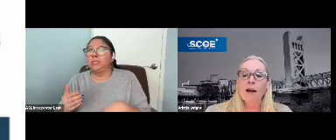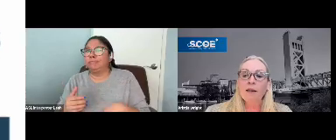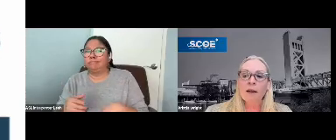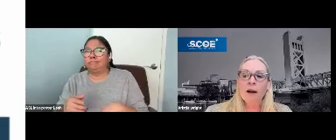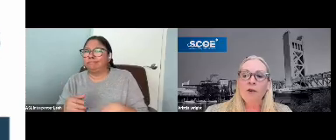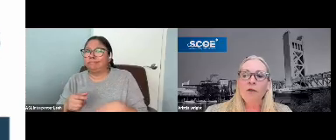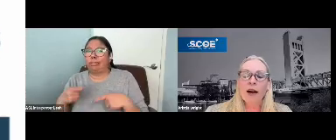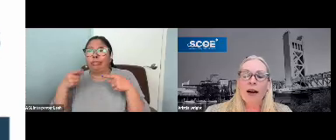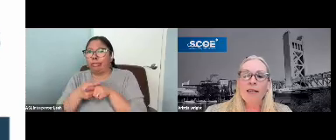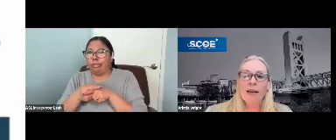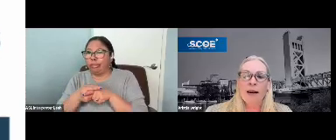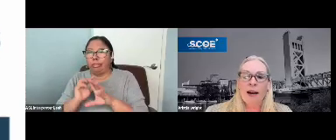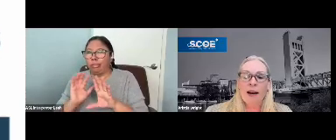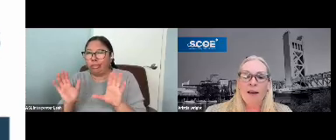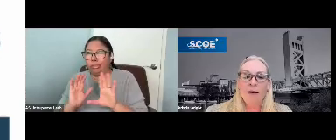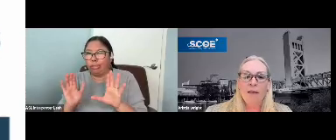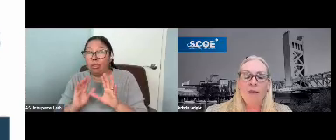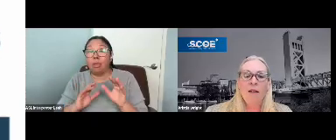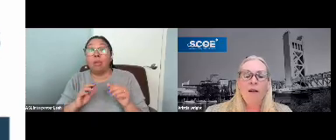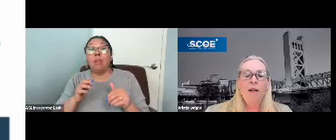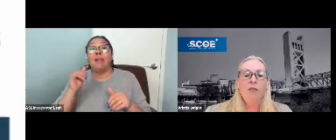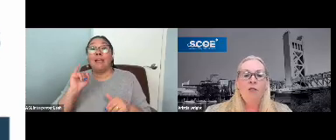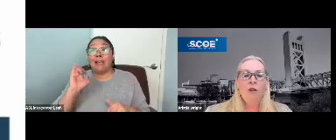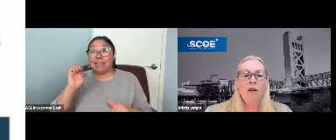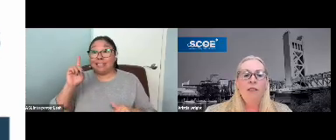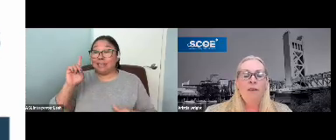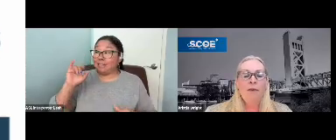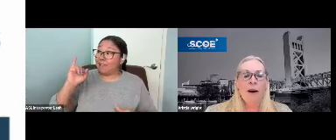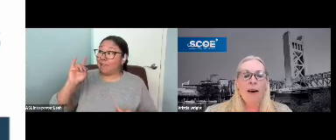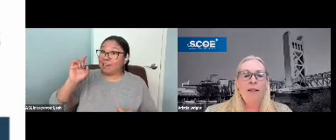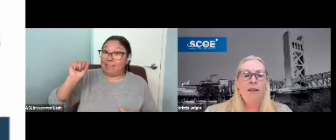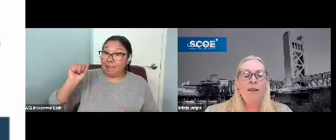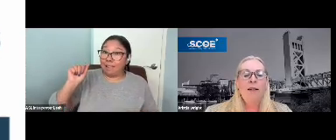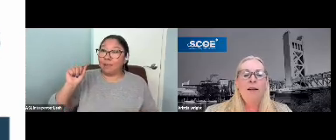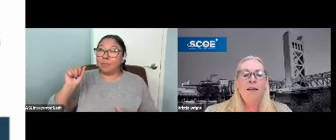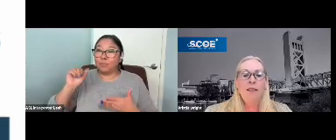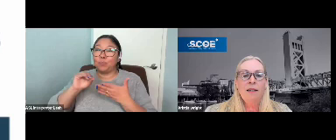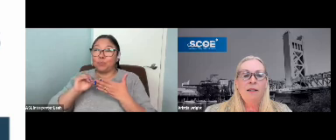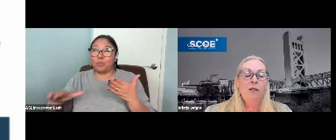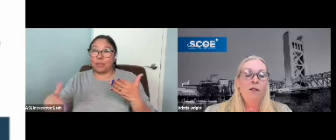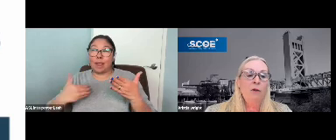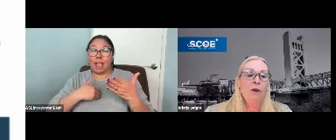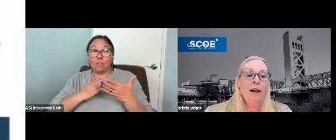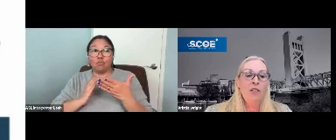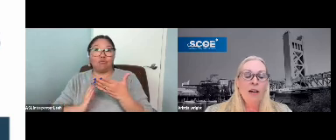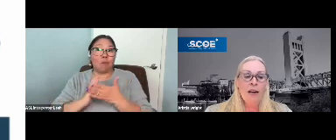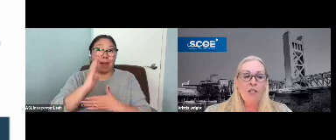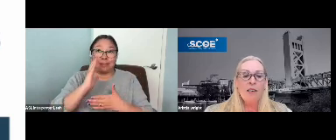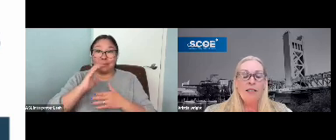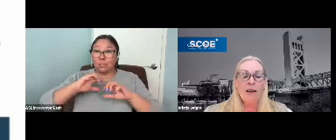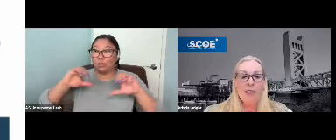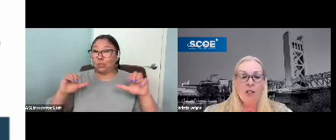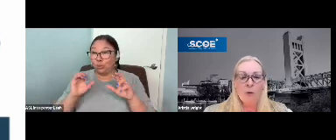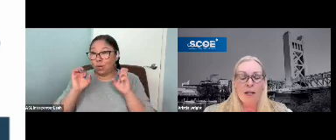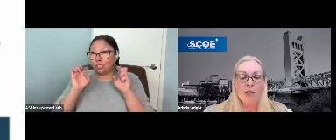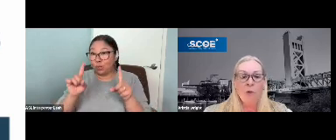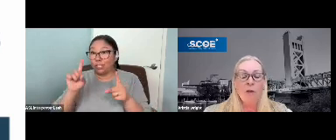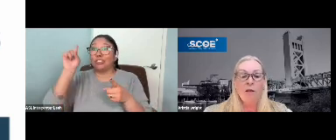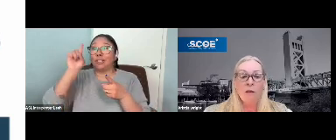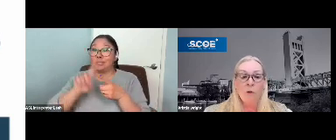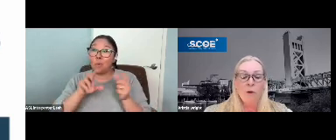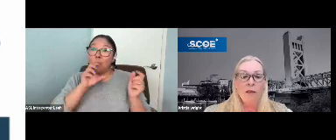because under the IDEA, students have a right to to do their education until age 22 within the